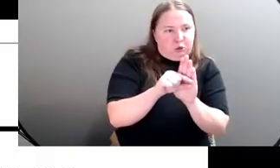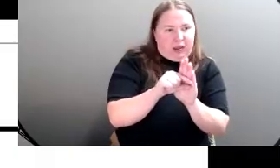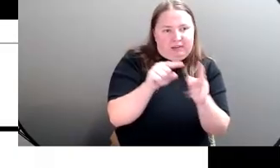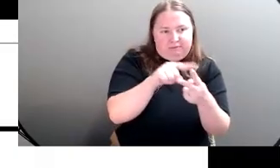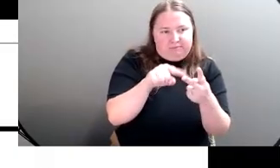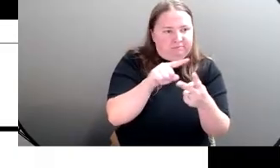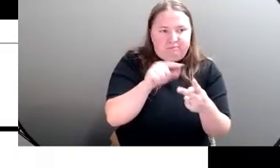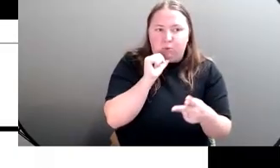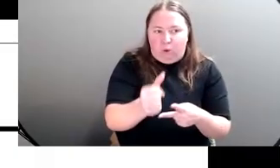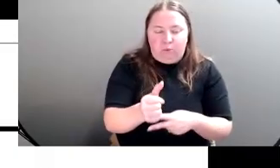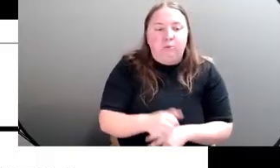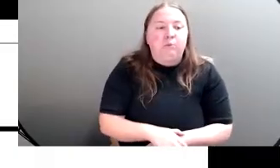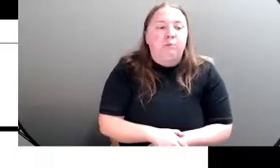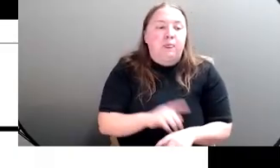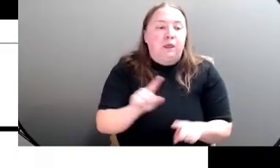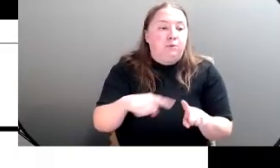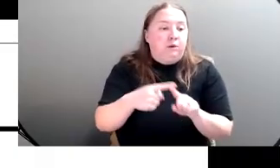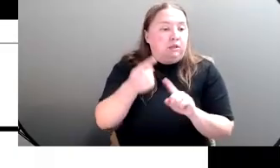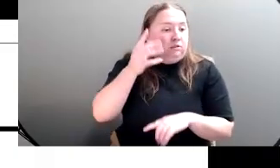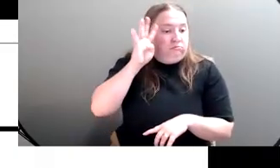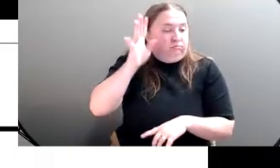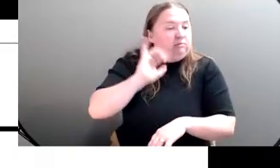When you do create, practice quiz.